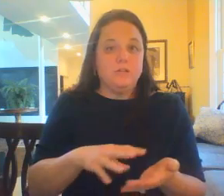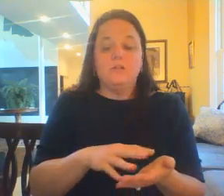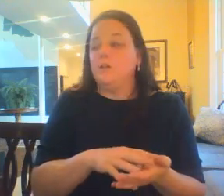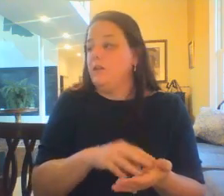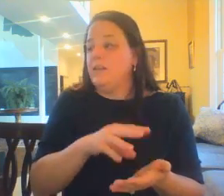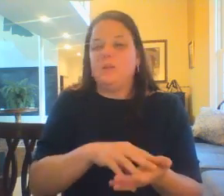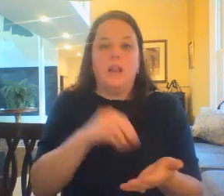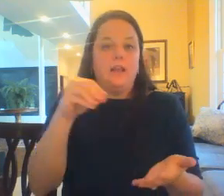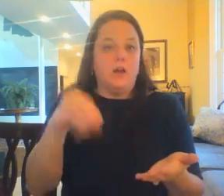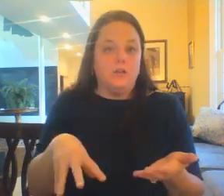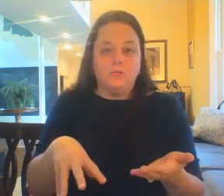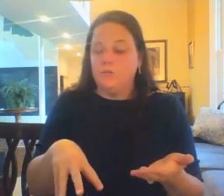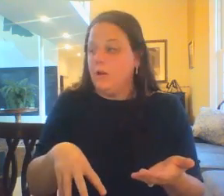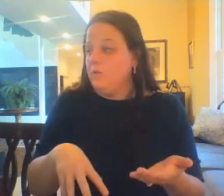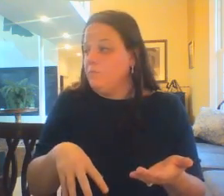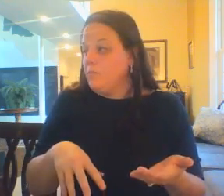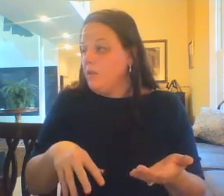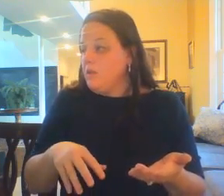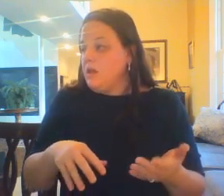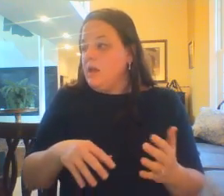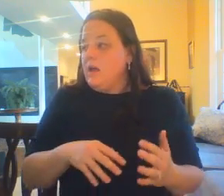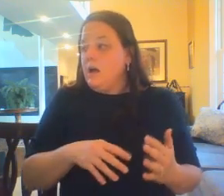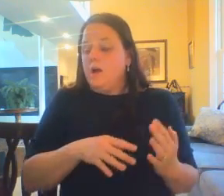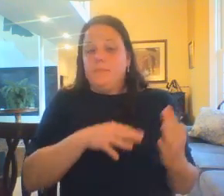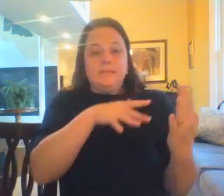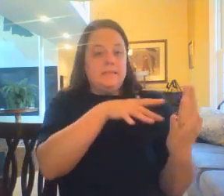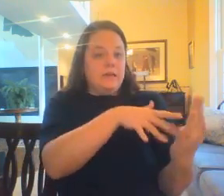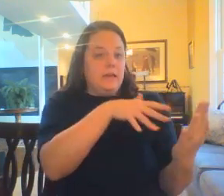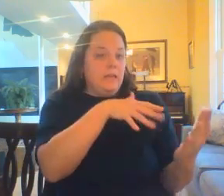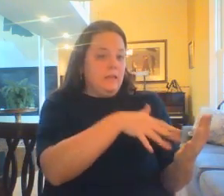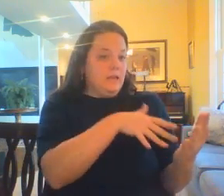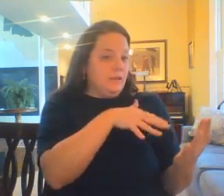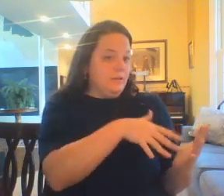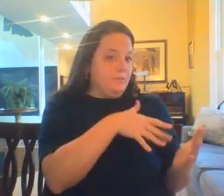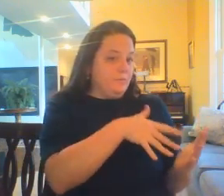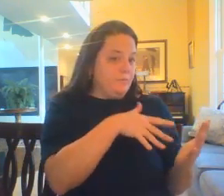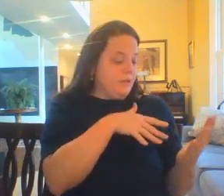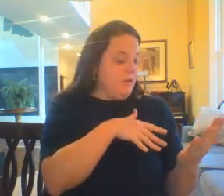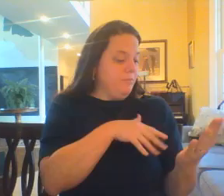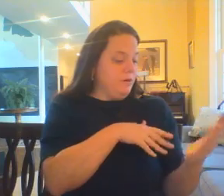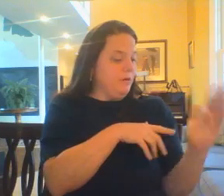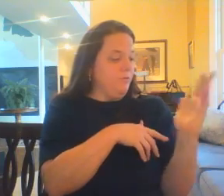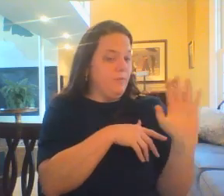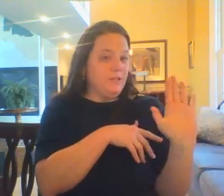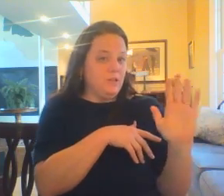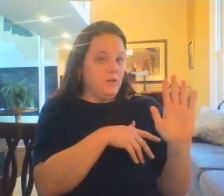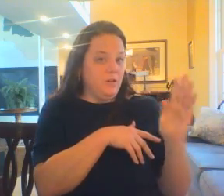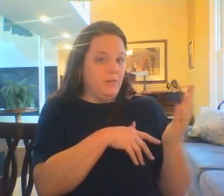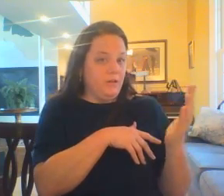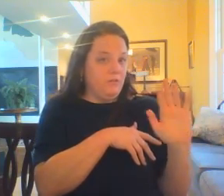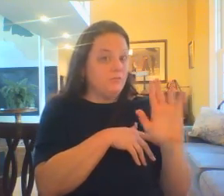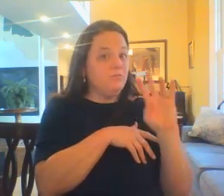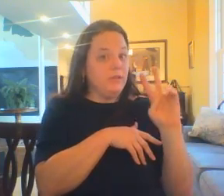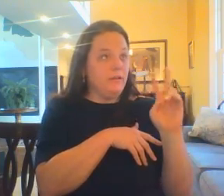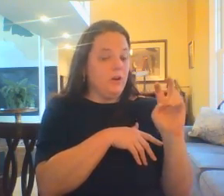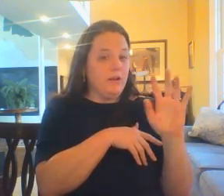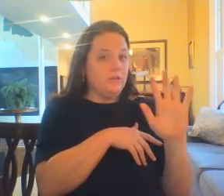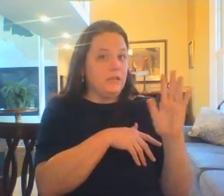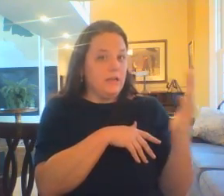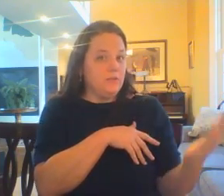and that's not like you oughtta do as well study your information that you're